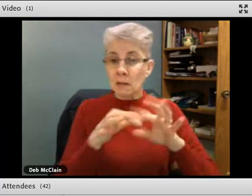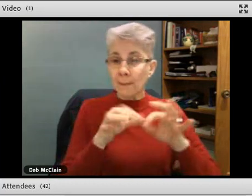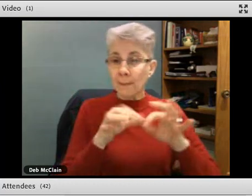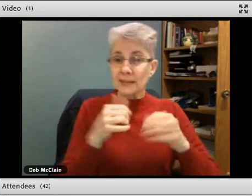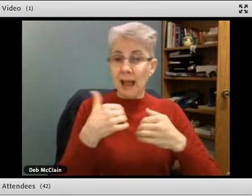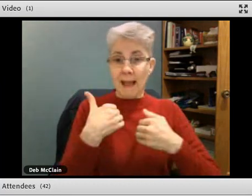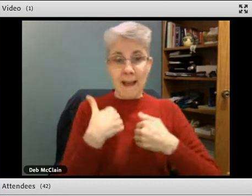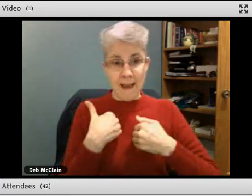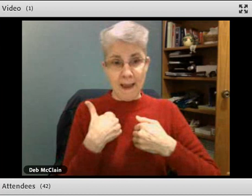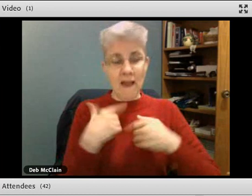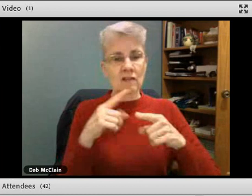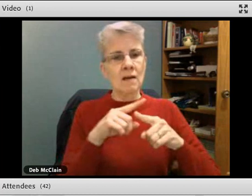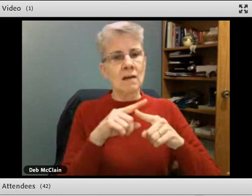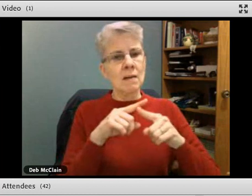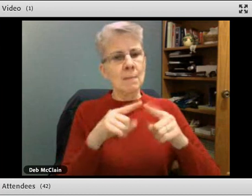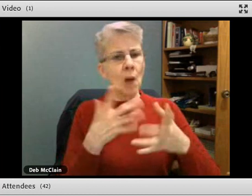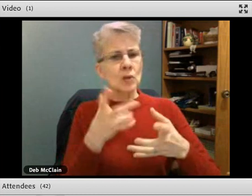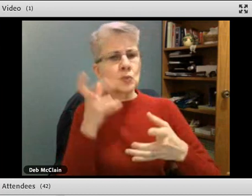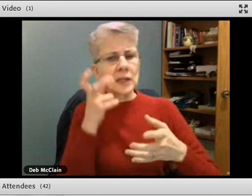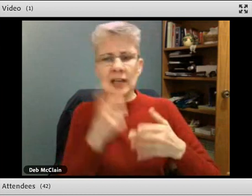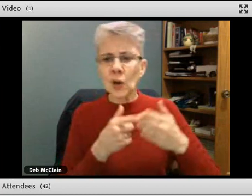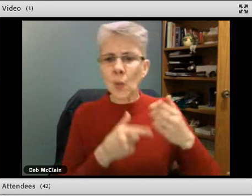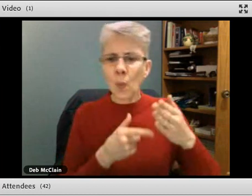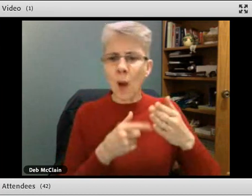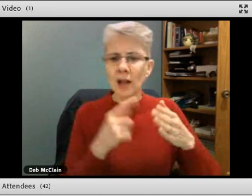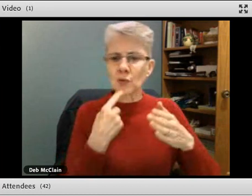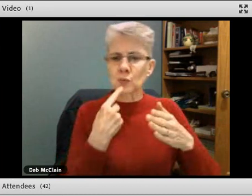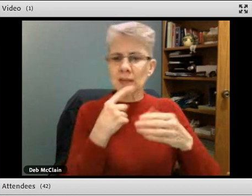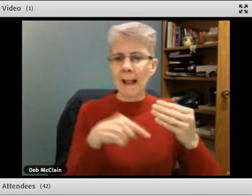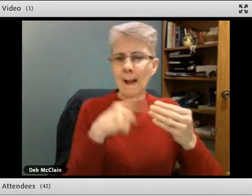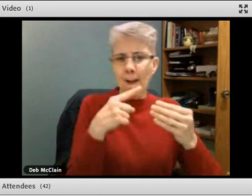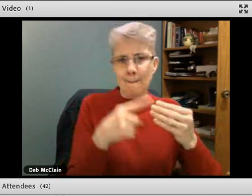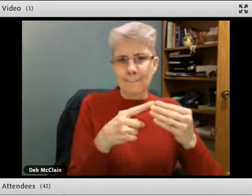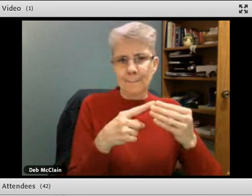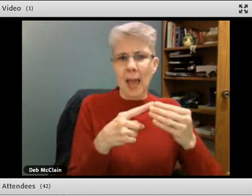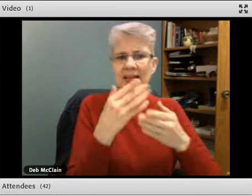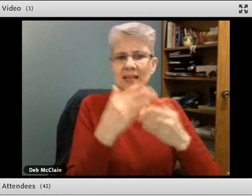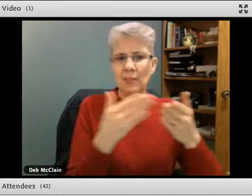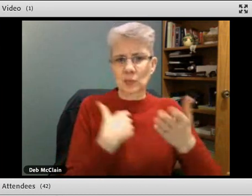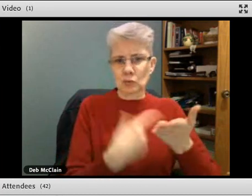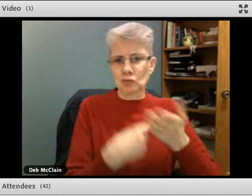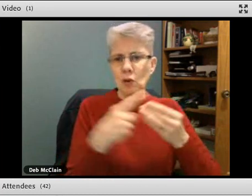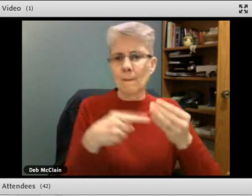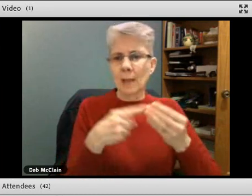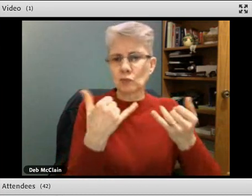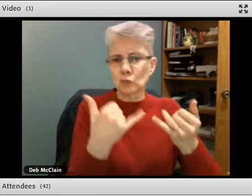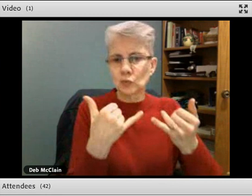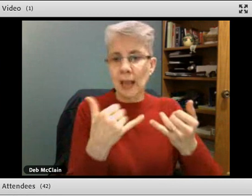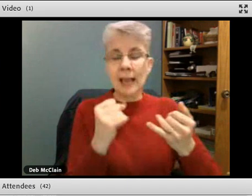I'd love to hear what you have to say about some of the things we're going to talk about today, so I'll try to leave plenty of room